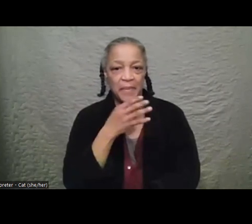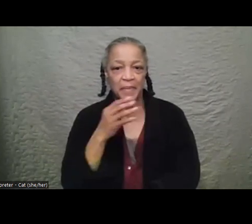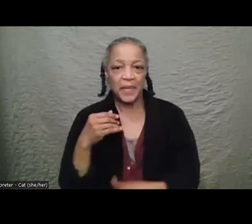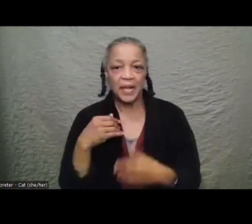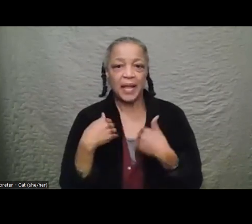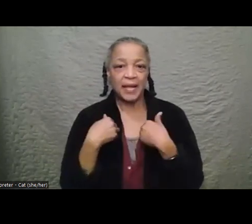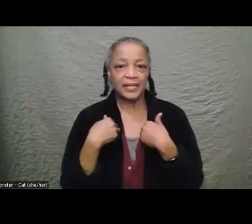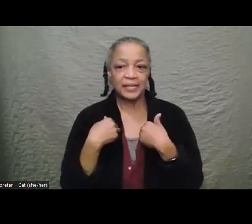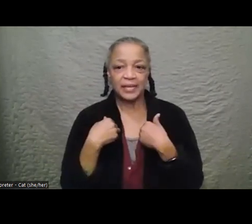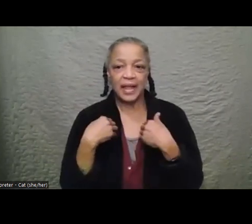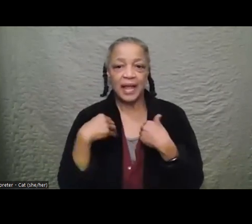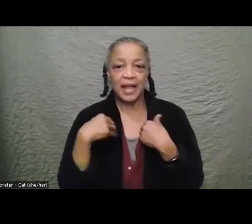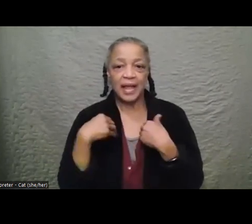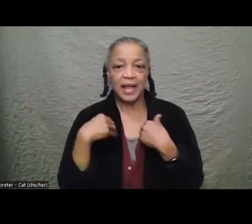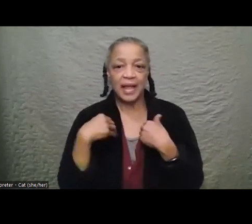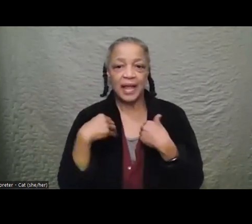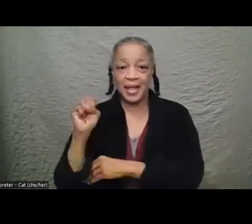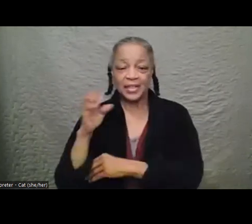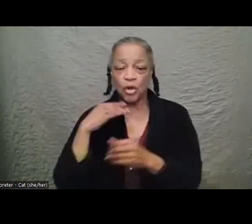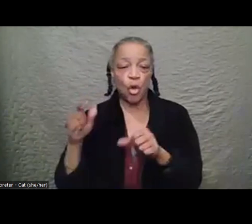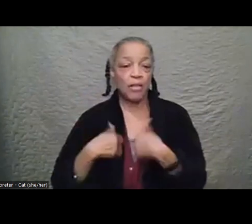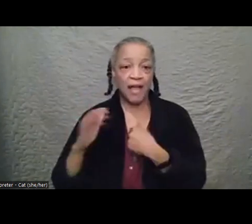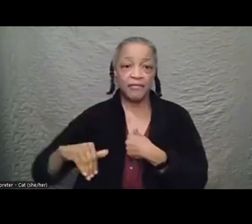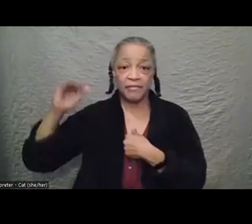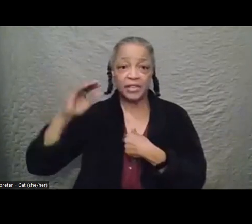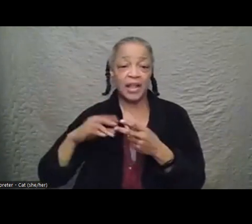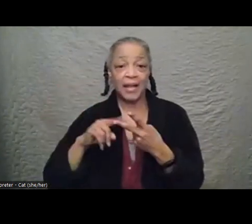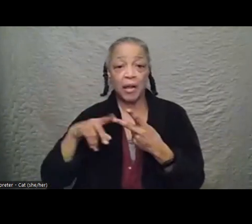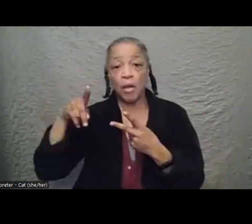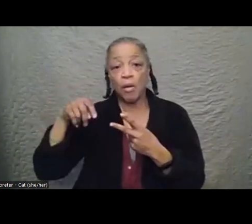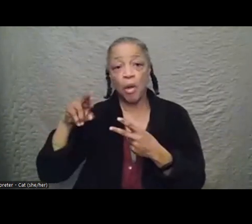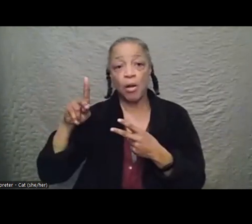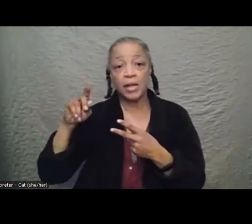She has MS and Parkinson's. She also needs a lot of care.